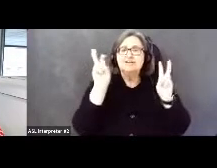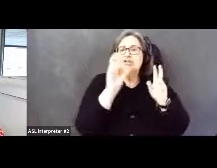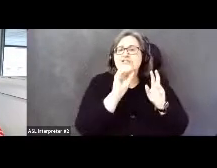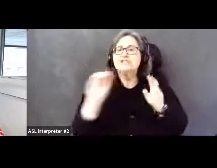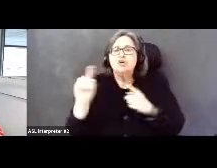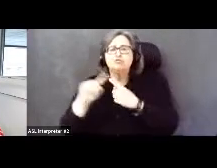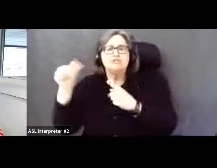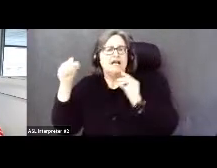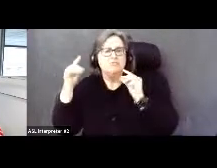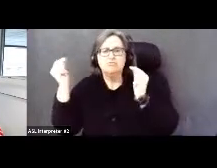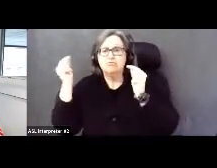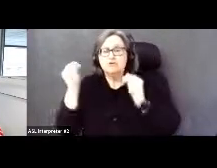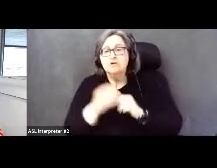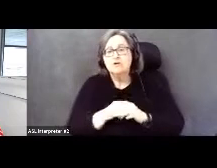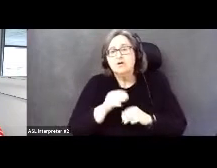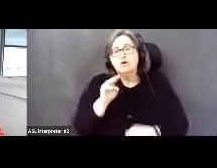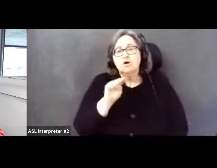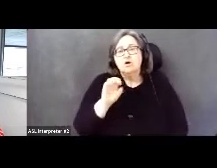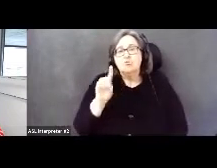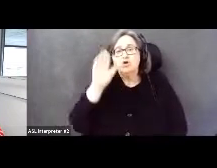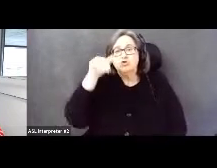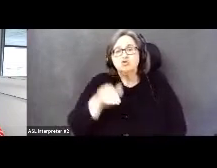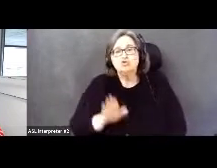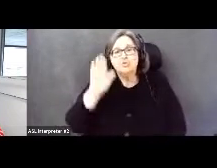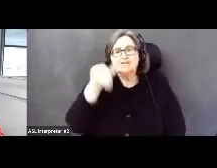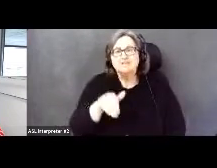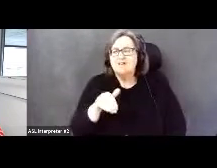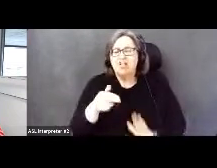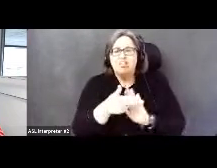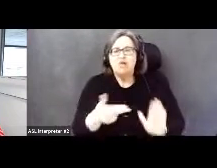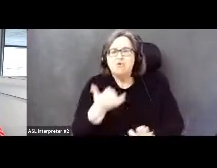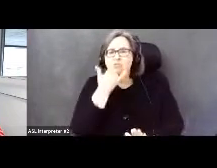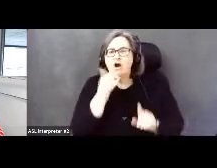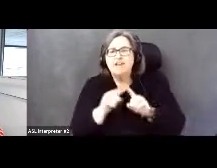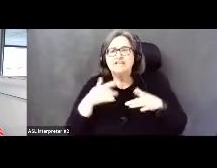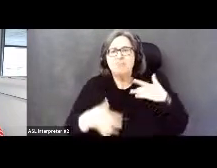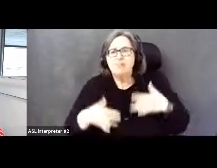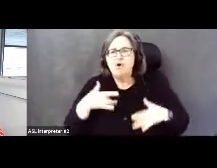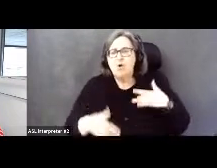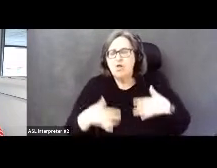that frequently get mislabeled as bipolar disorder. These are the behaviors that lead